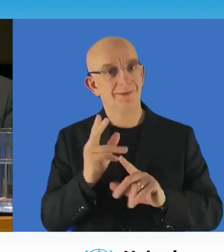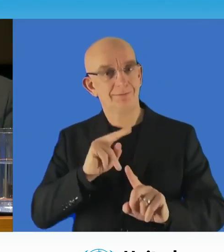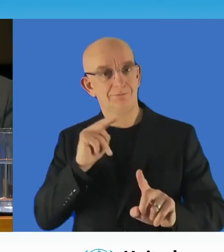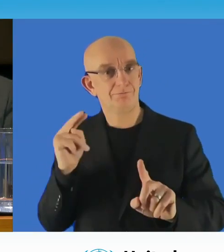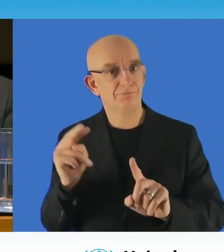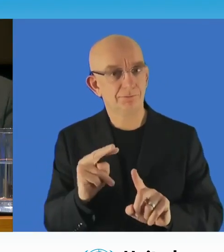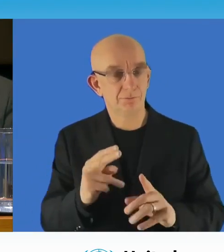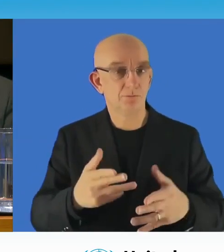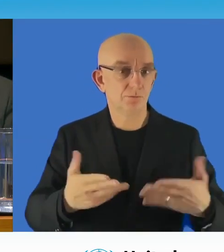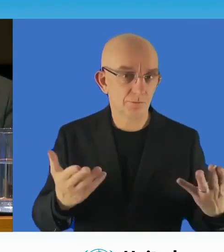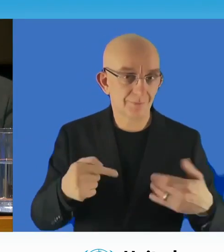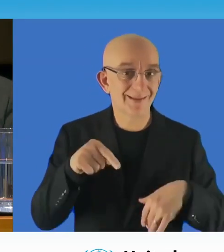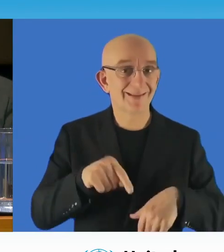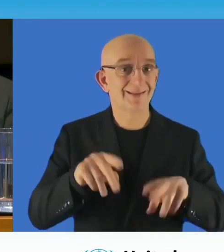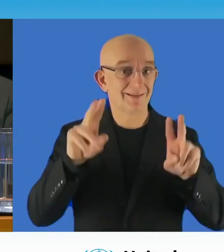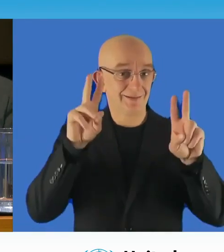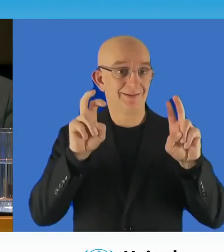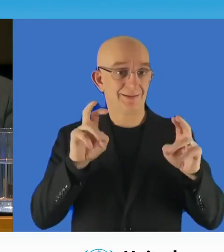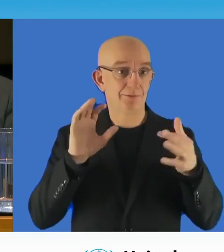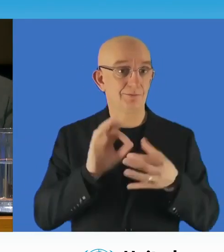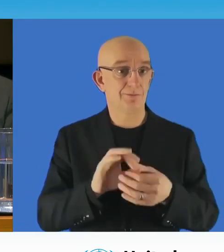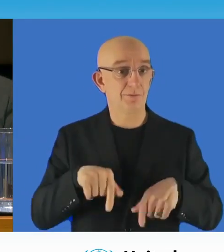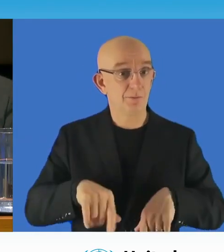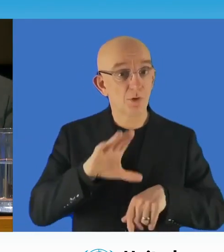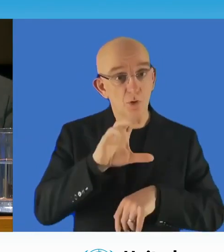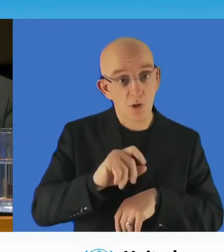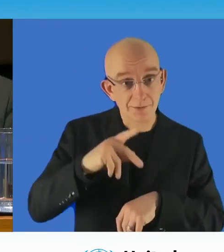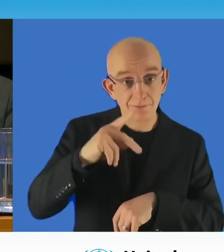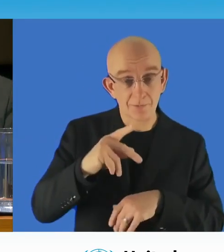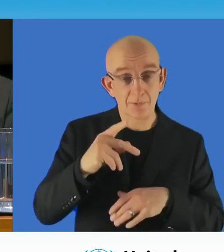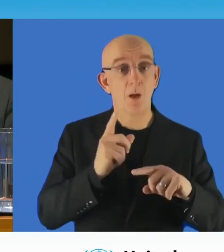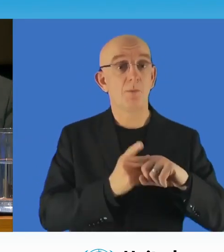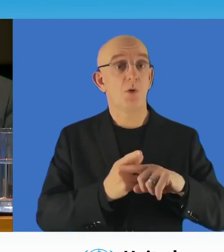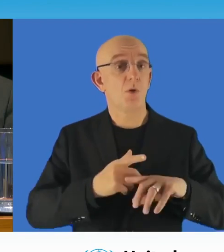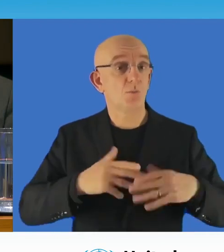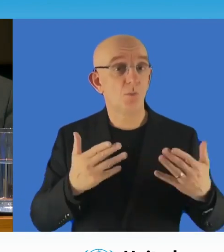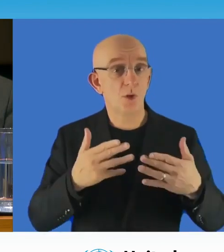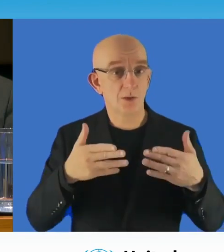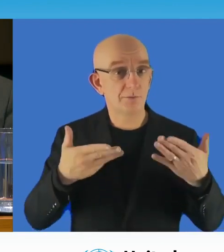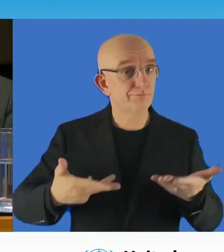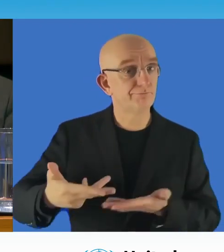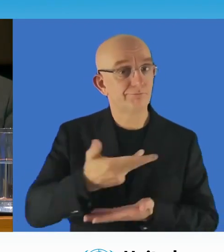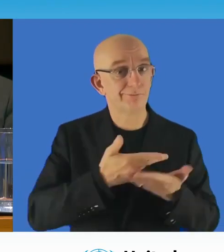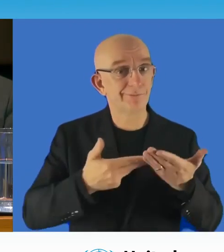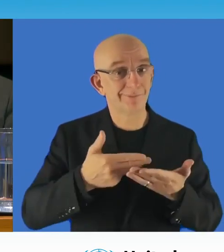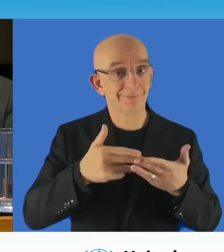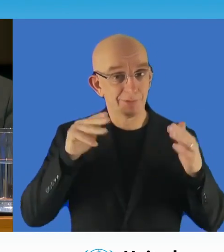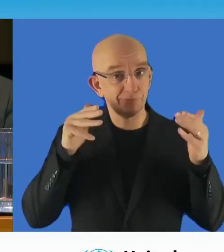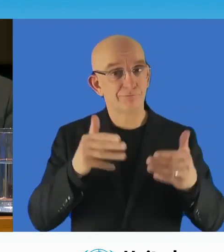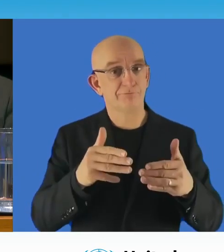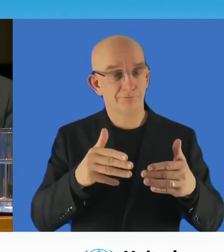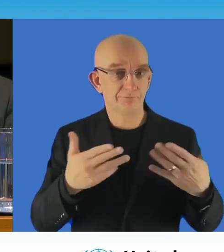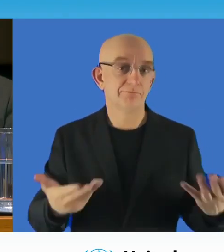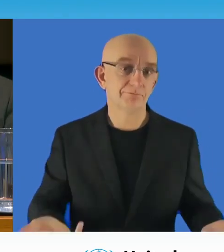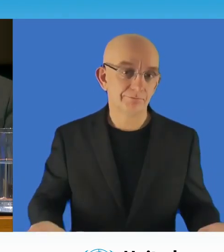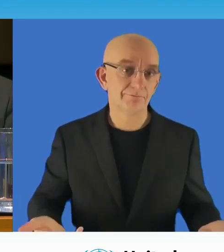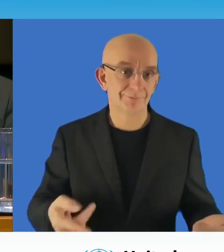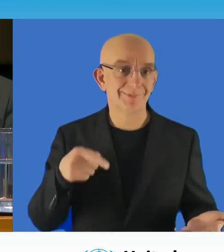year's CP and the focus of the dis discussion of Round Table one was International cooperation to